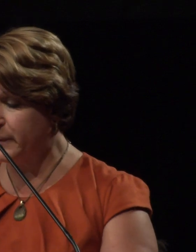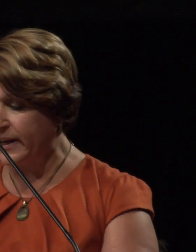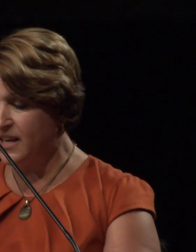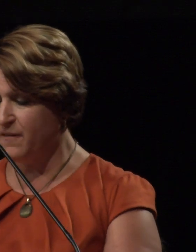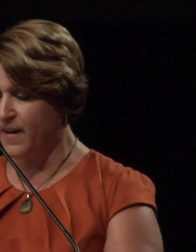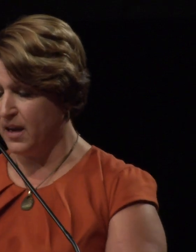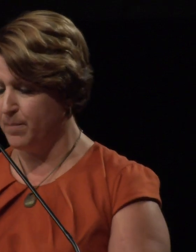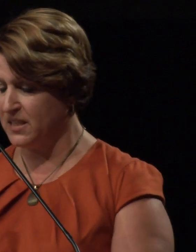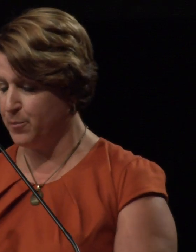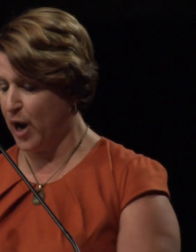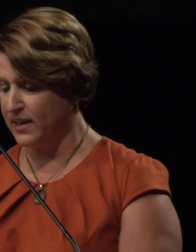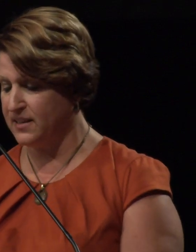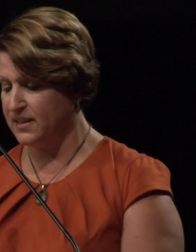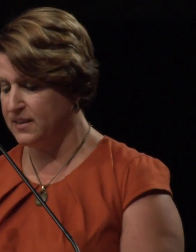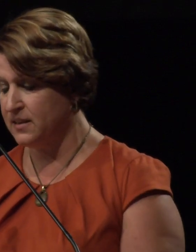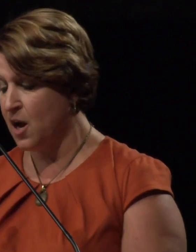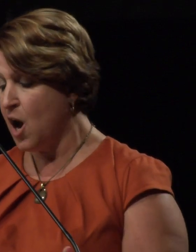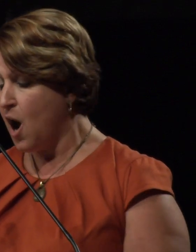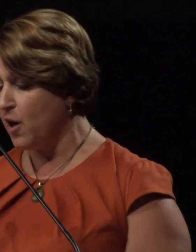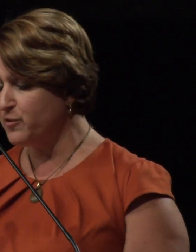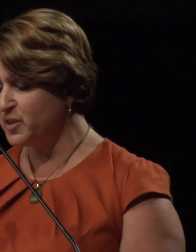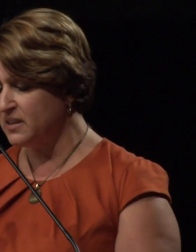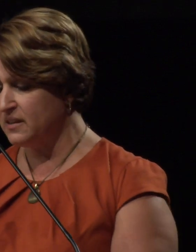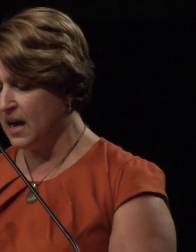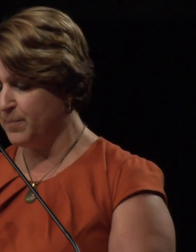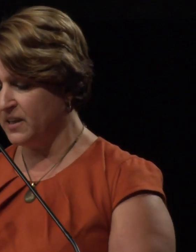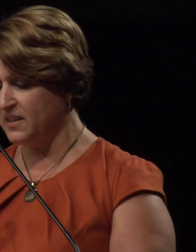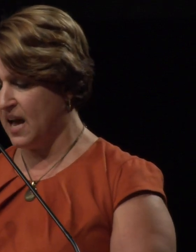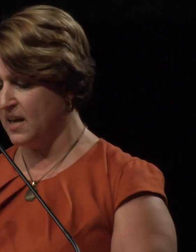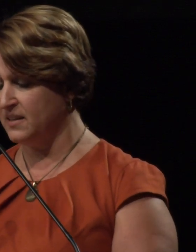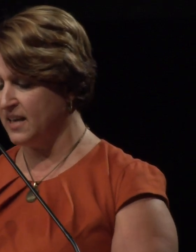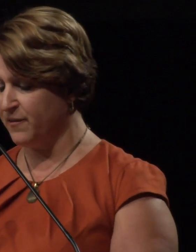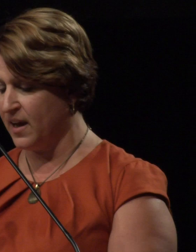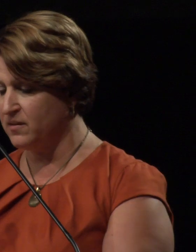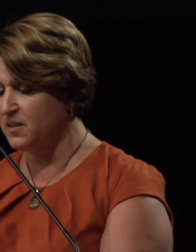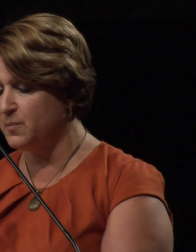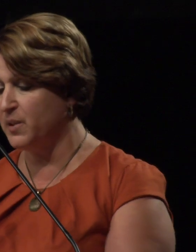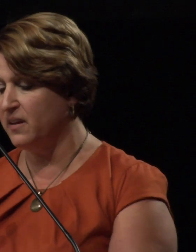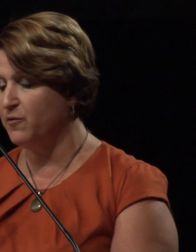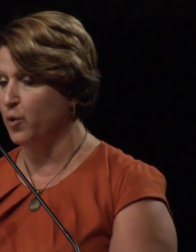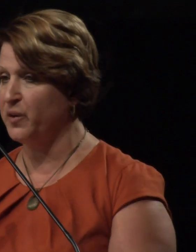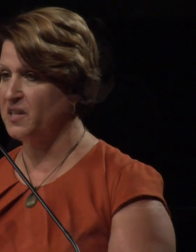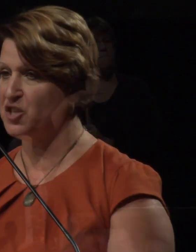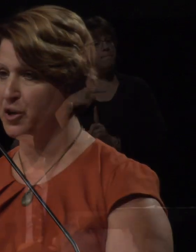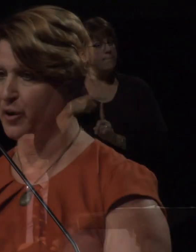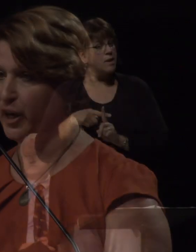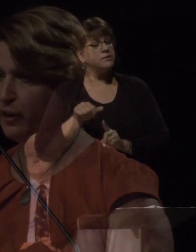IN ADDITION TO IDENTIFYING BEST PRACTICES, OTHER TOPICS ON STAFF COUNCIL'S PLAN OF WORK THIS YEAR